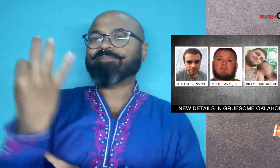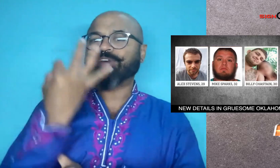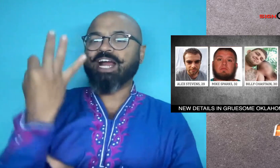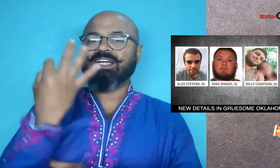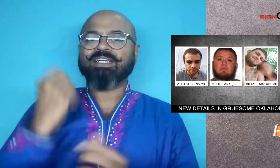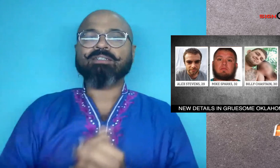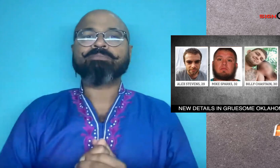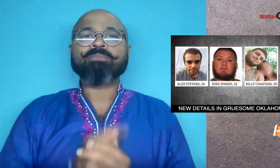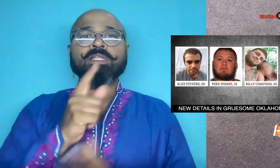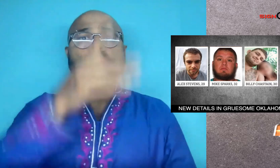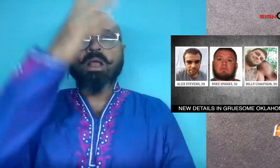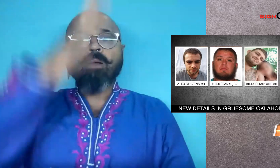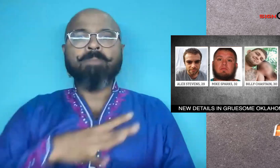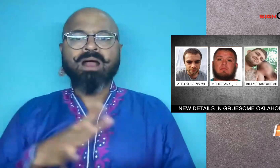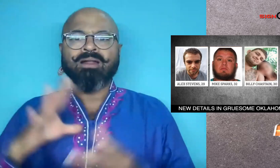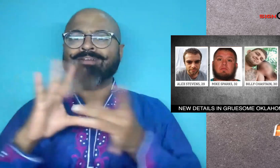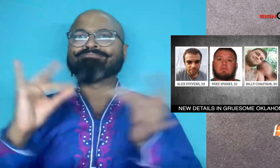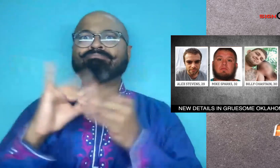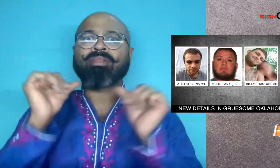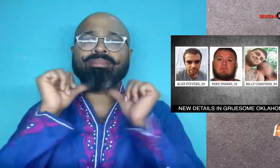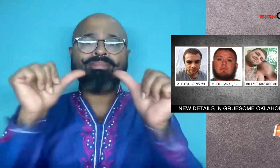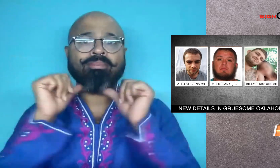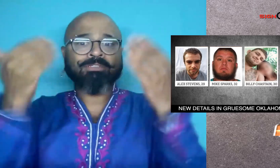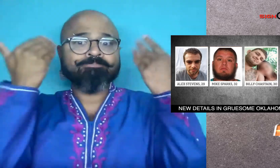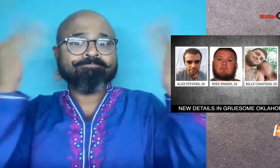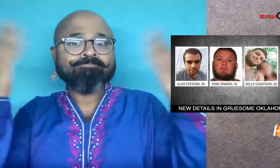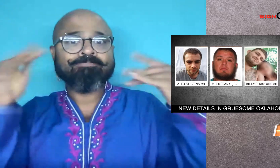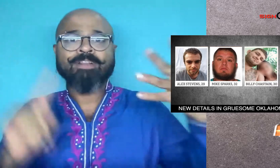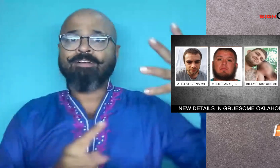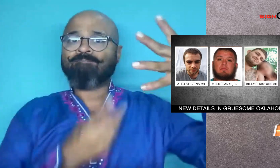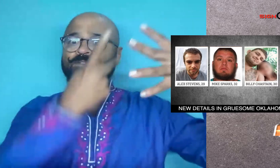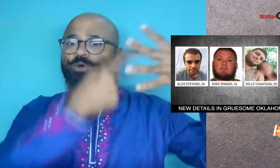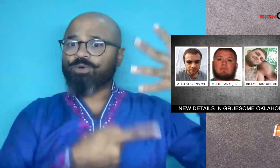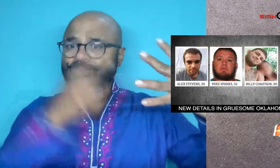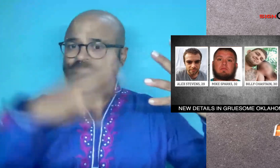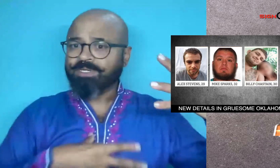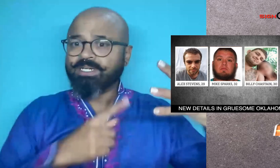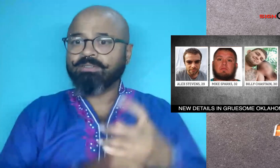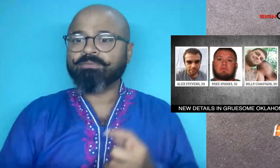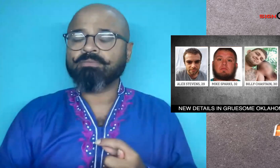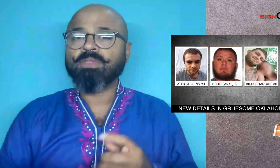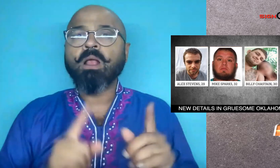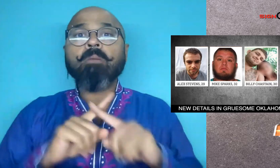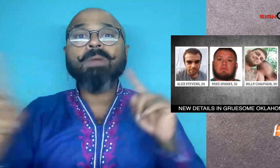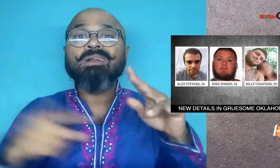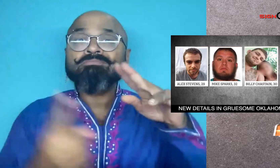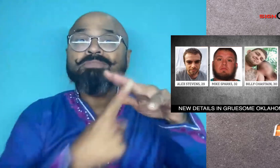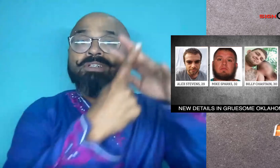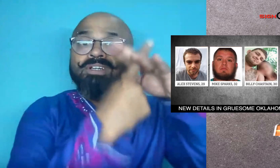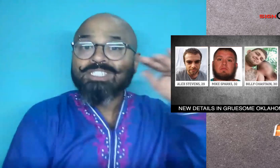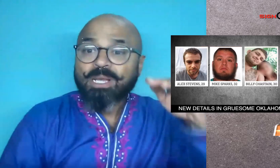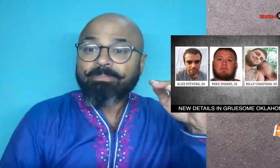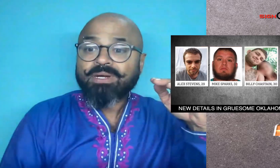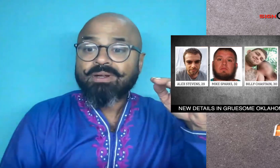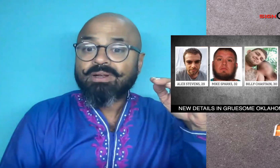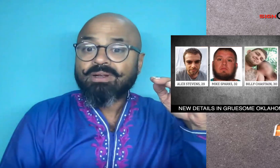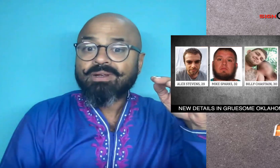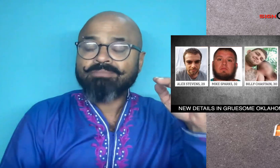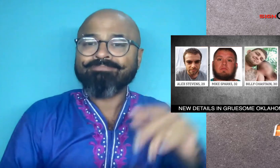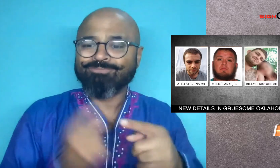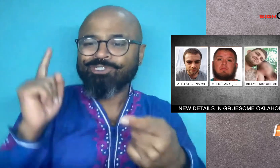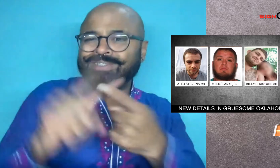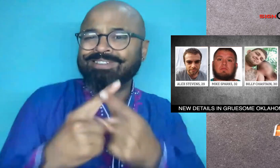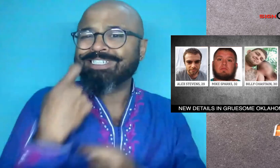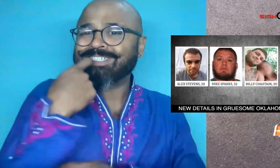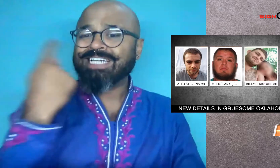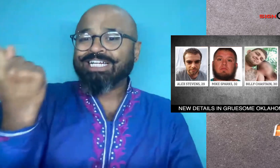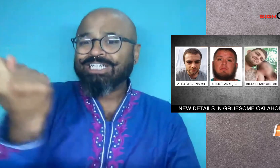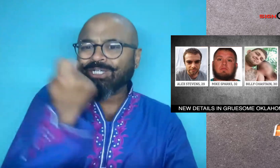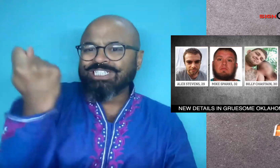yards last Friday The man denied knowing the four victims but then he disappeared -- Until